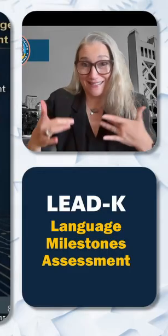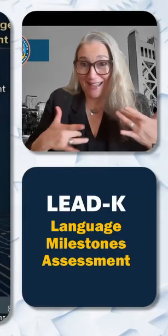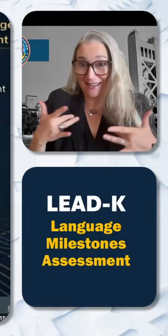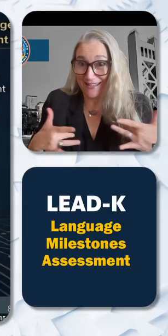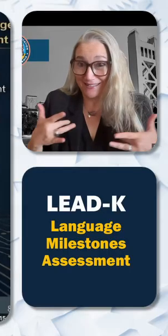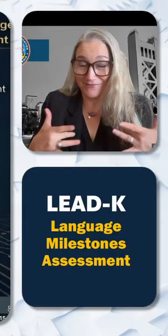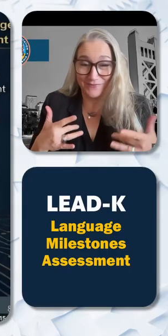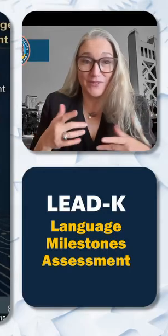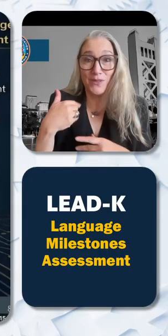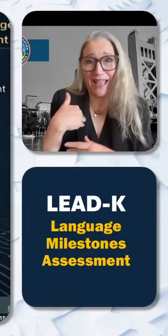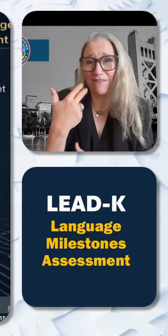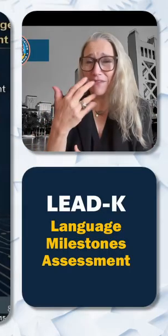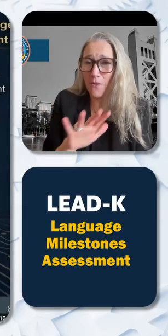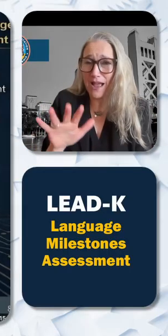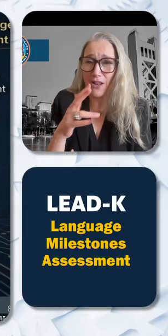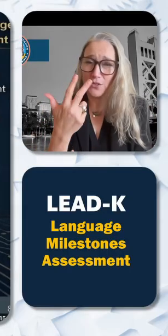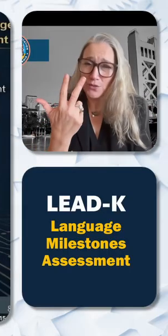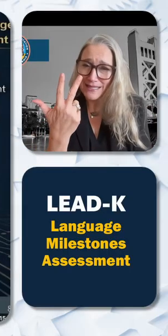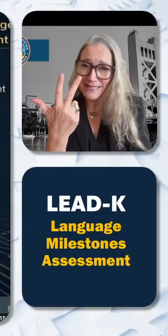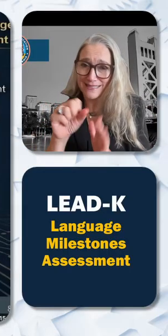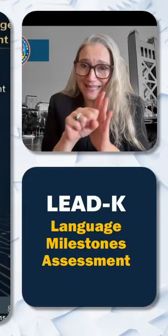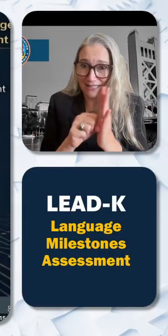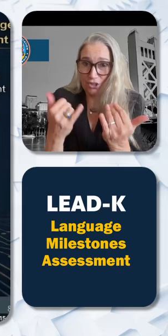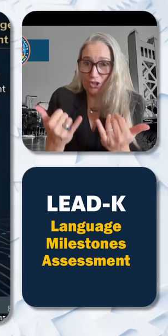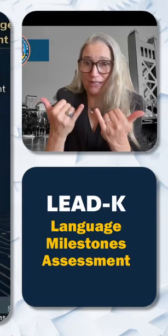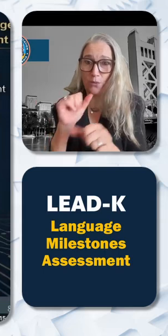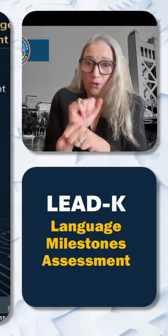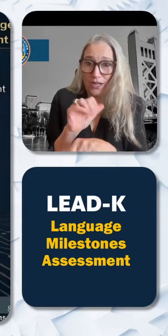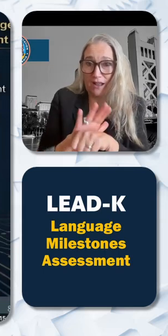and passed their own LEAD-K laws, which is so exciting.